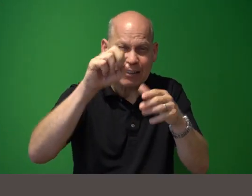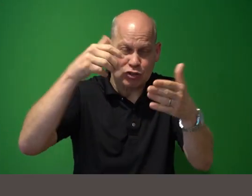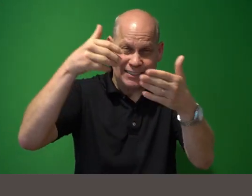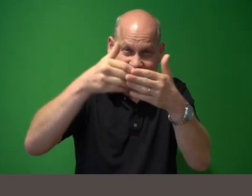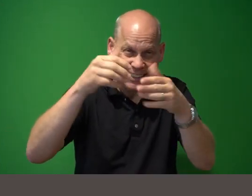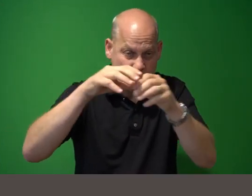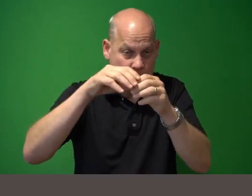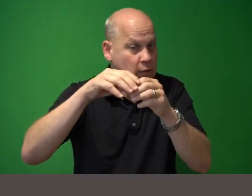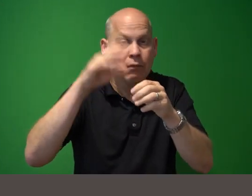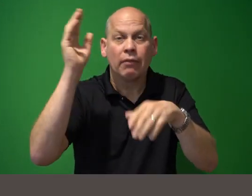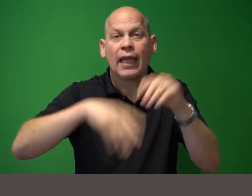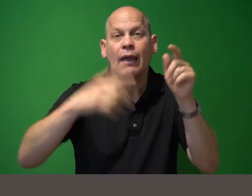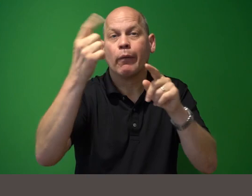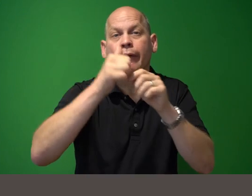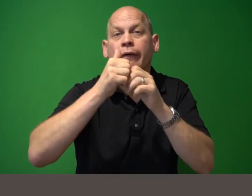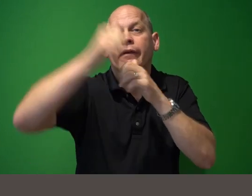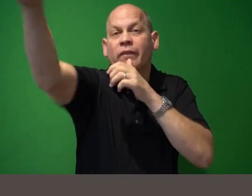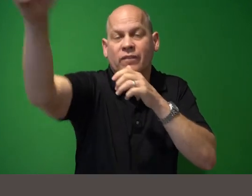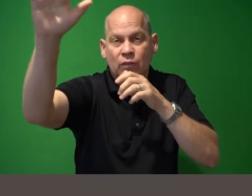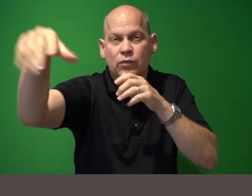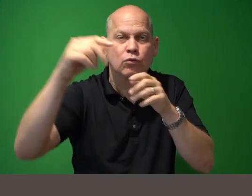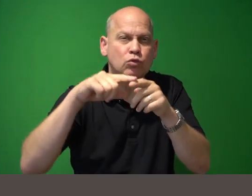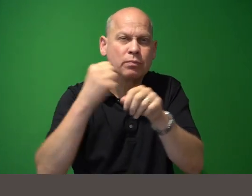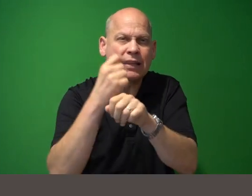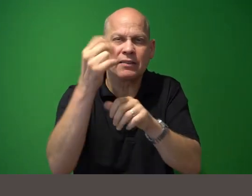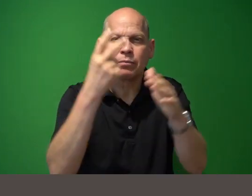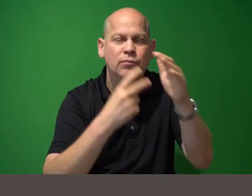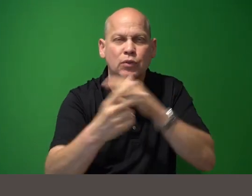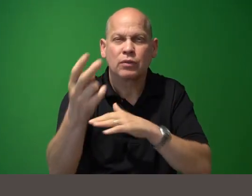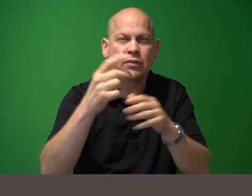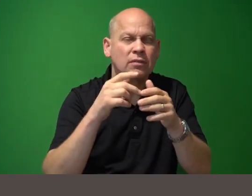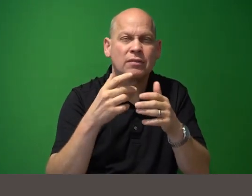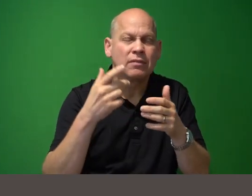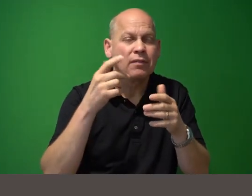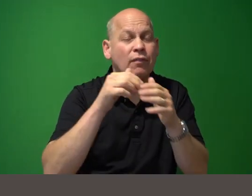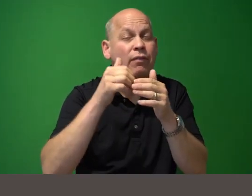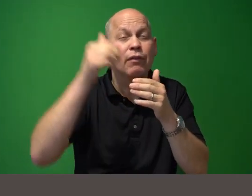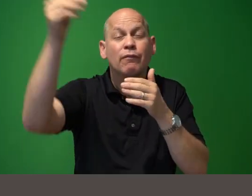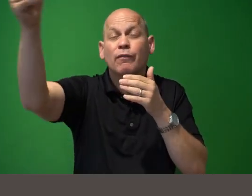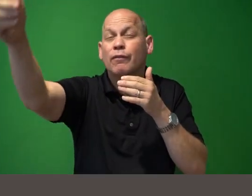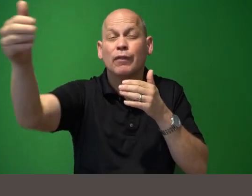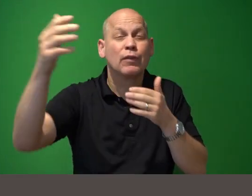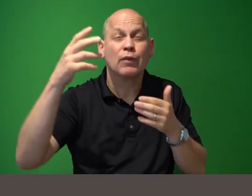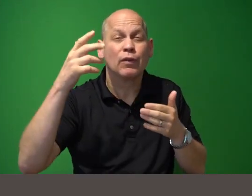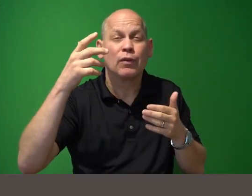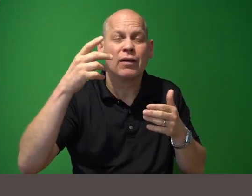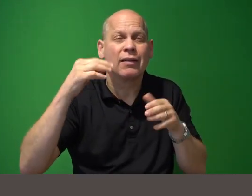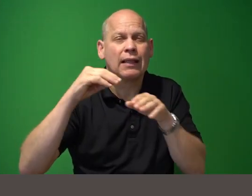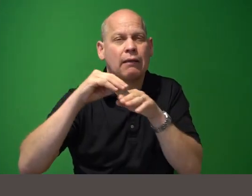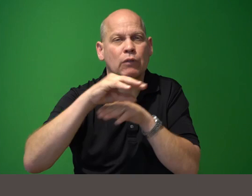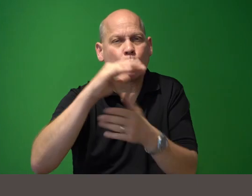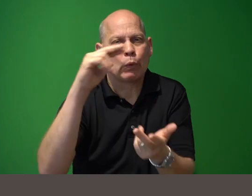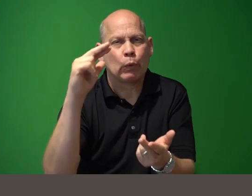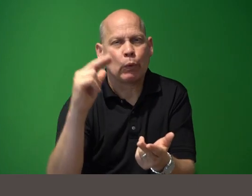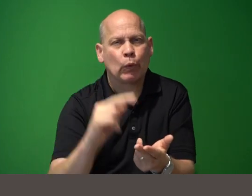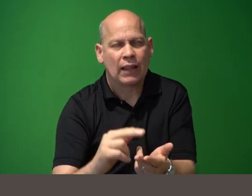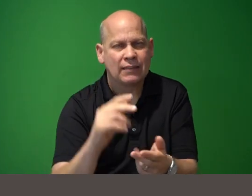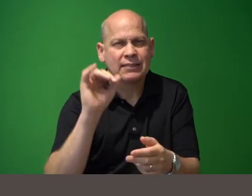for the station we want to make a prediction, and then for stations further apart, they influence less that prediction.